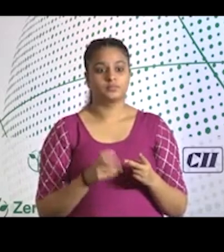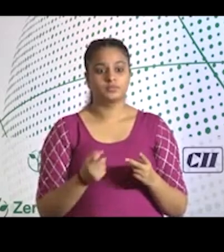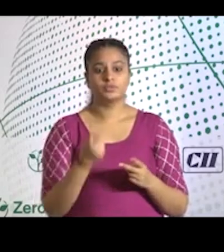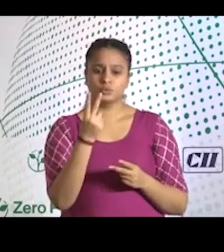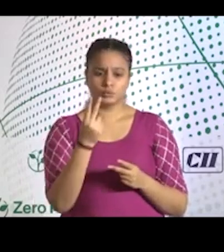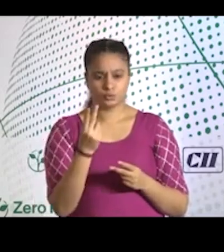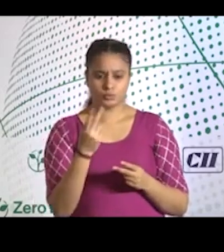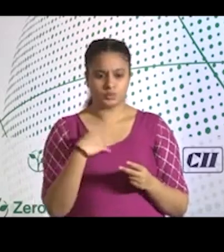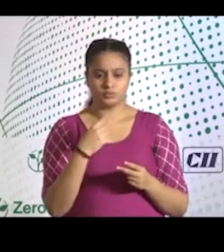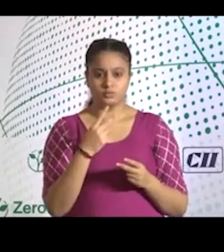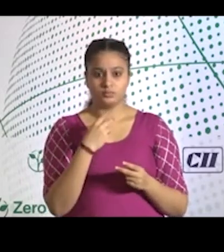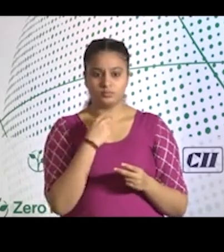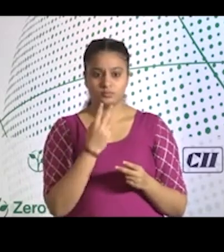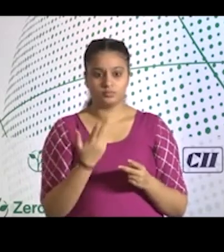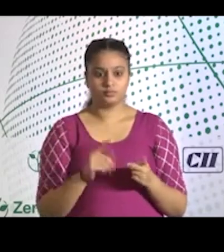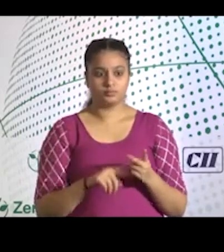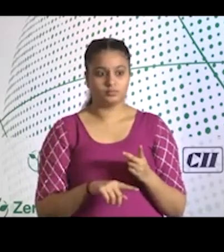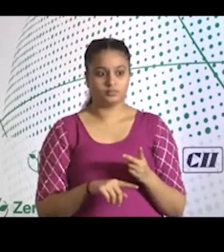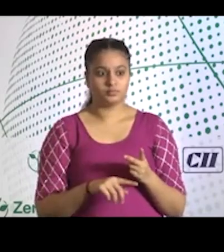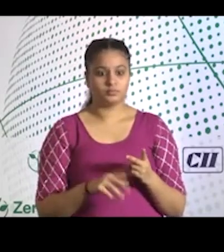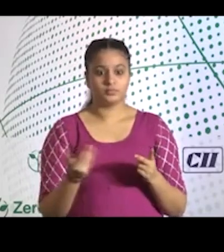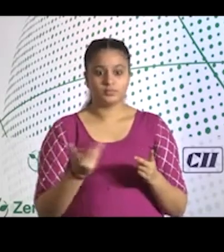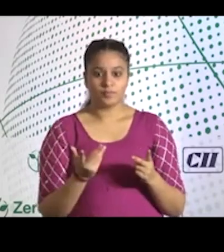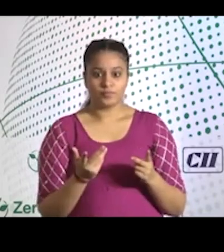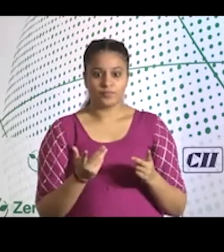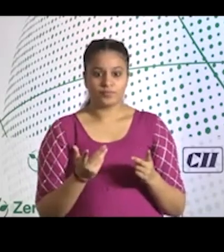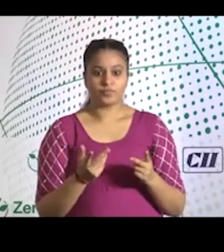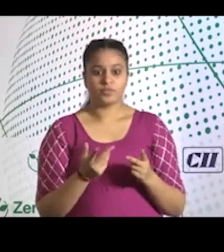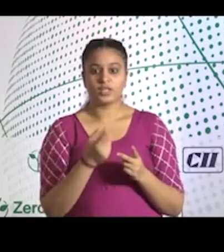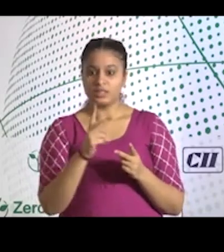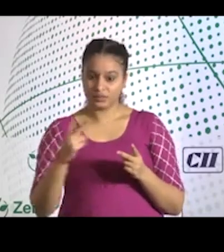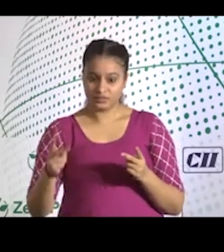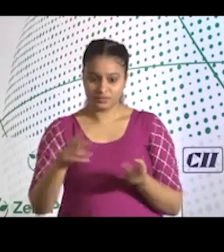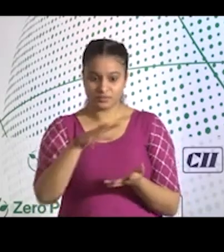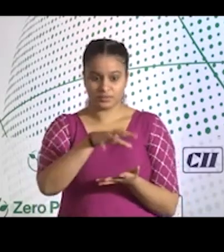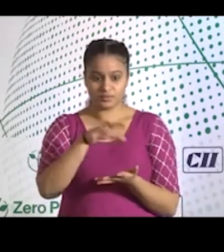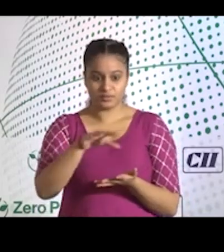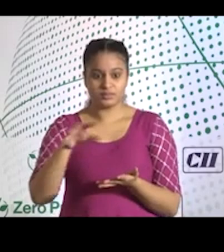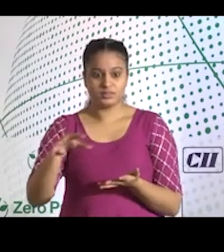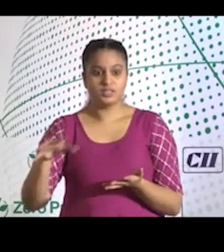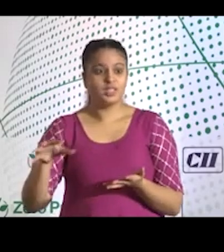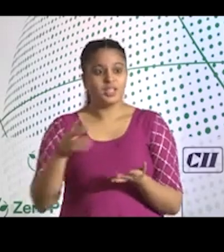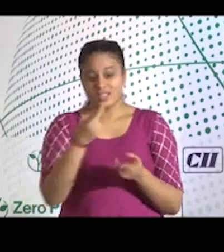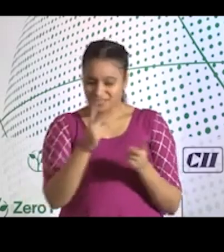is that different sectors go through their own journey of evolution.